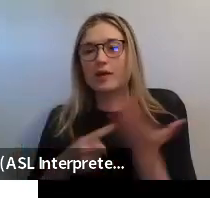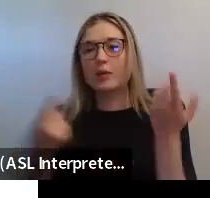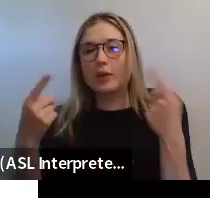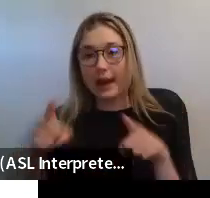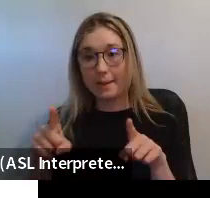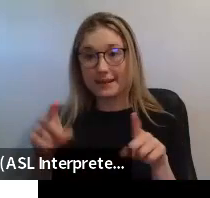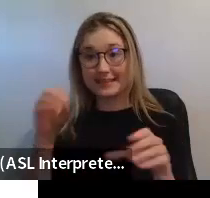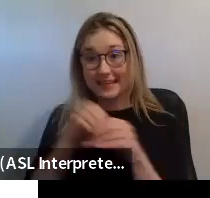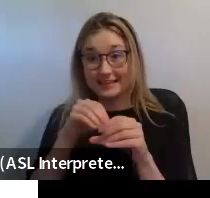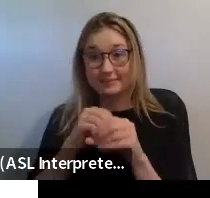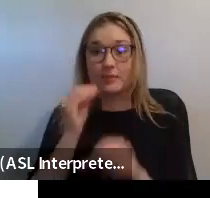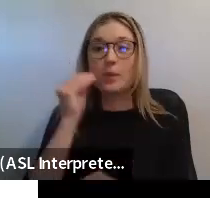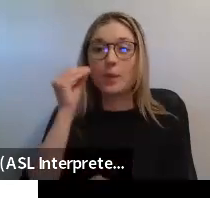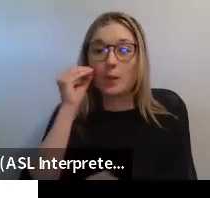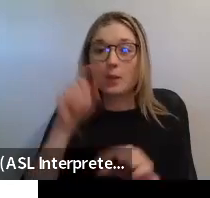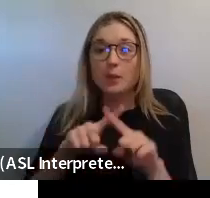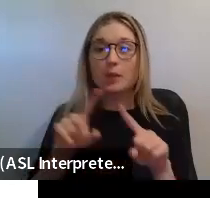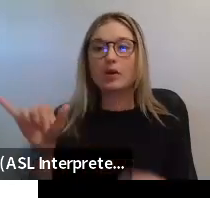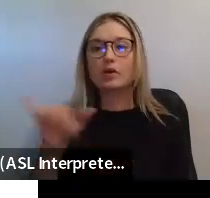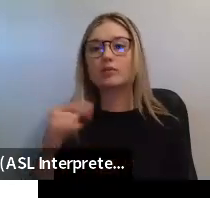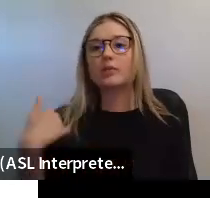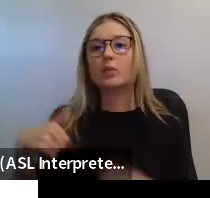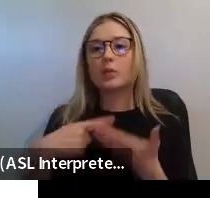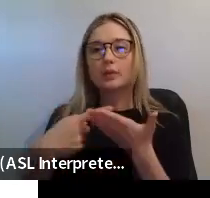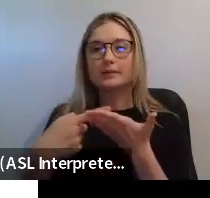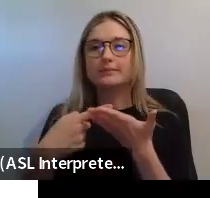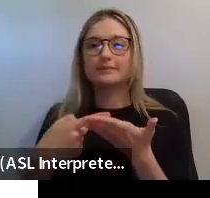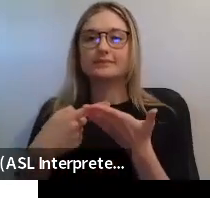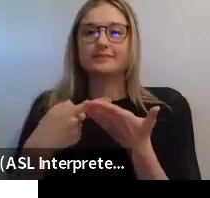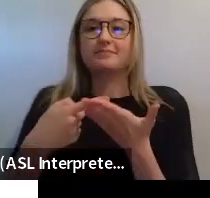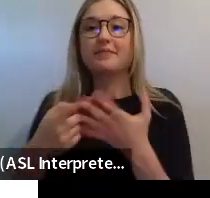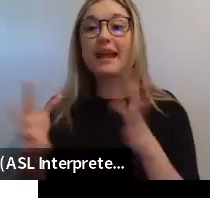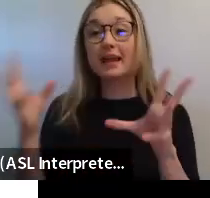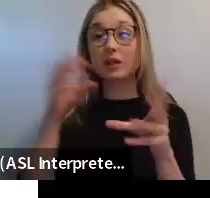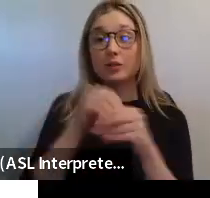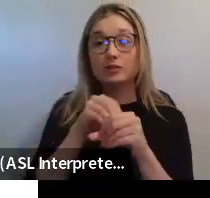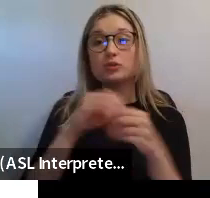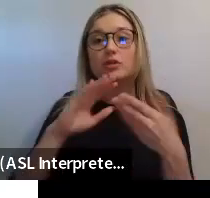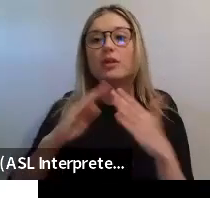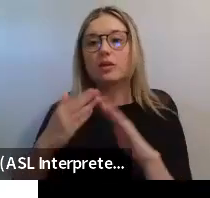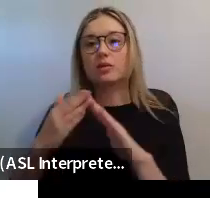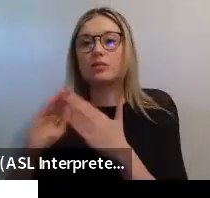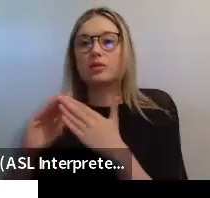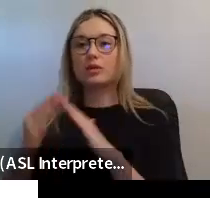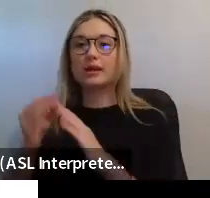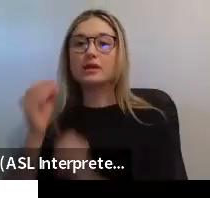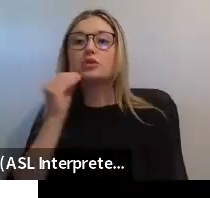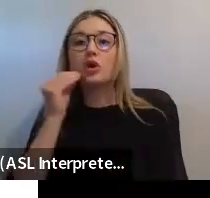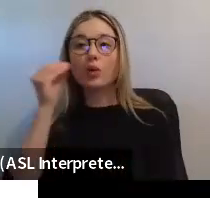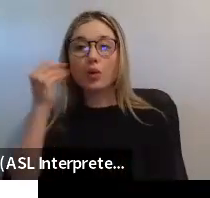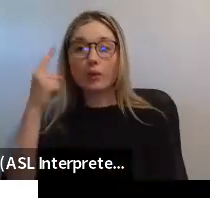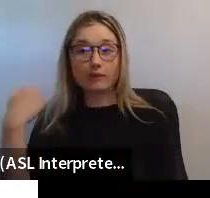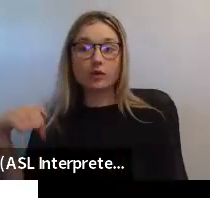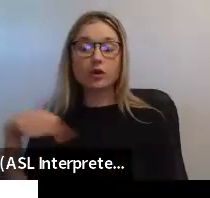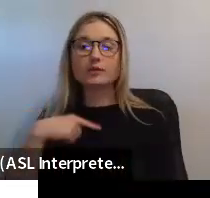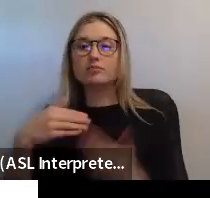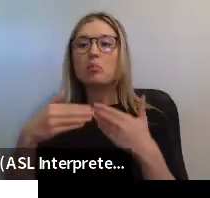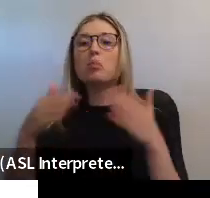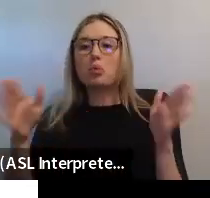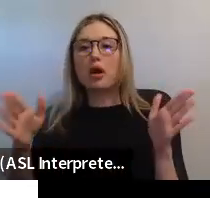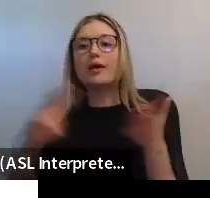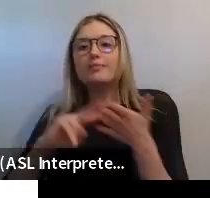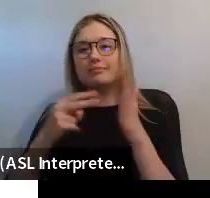not necessarily are not only speaking of what happens in someone's home, but we talk about inclusion within the community.